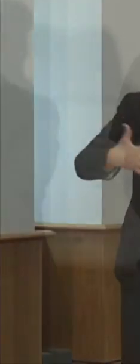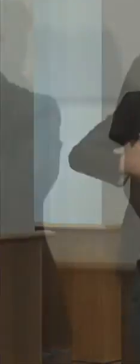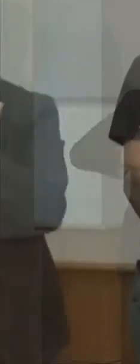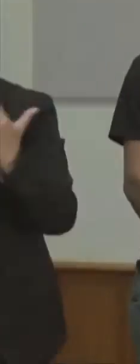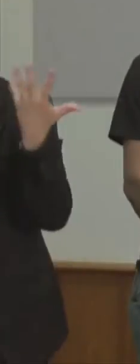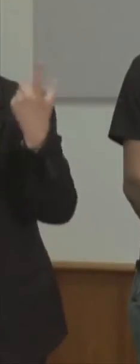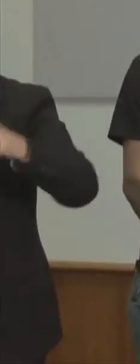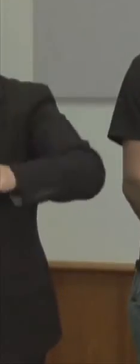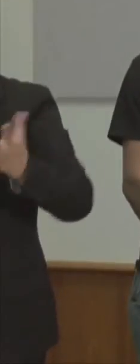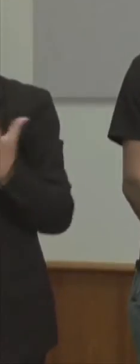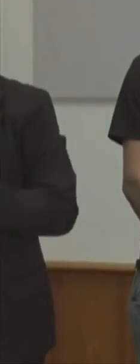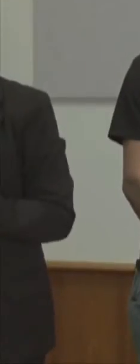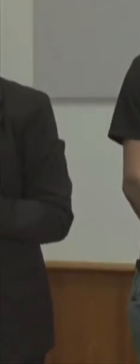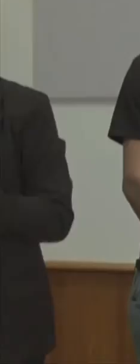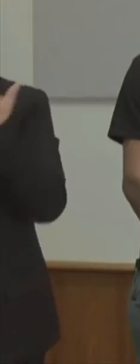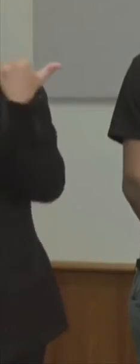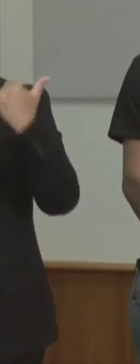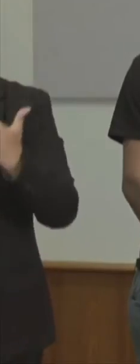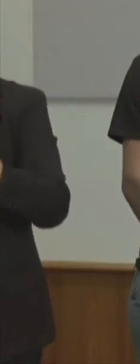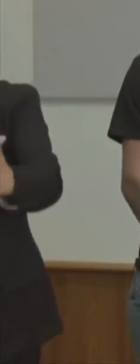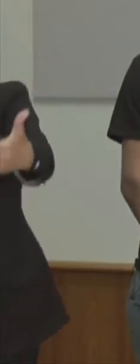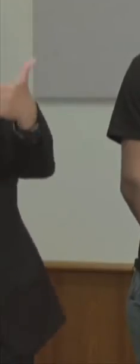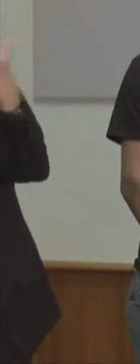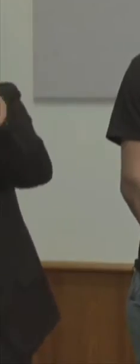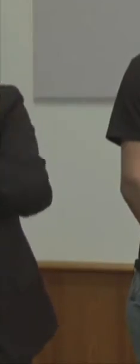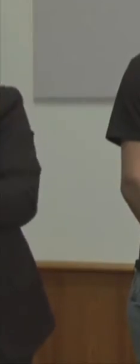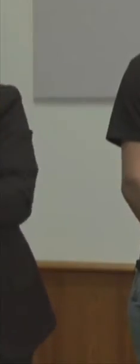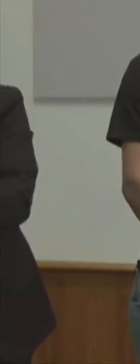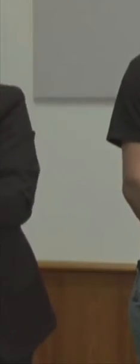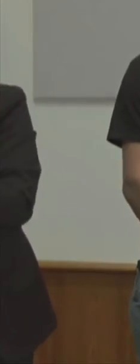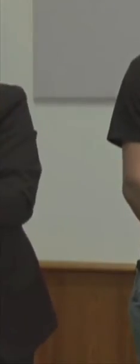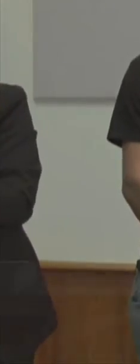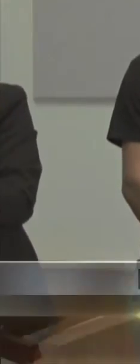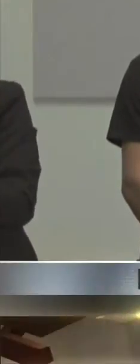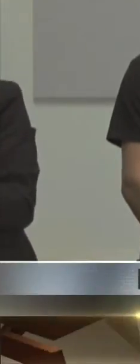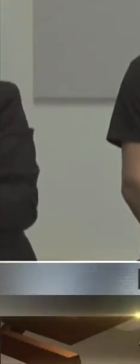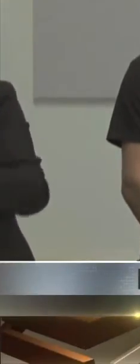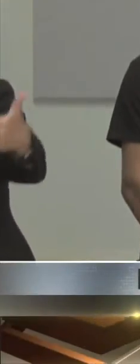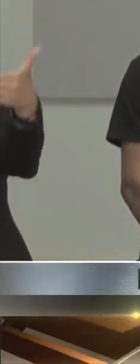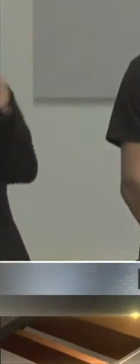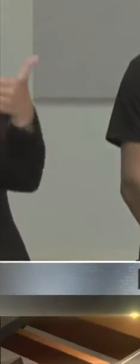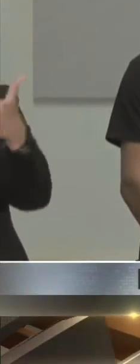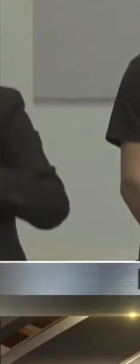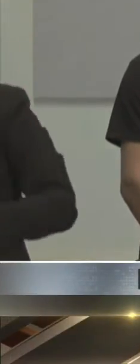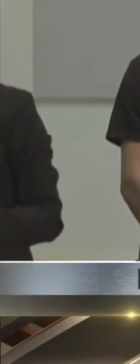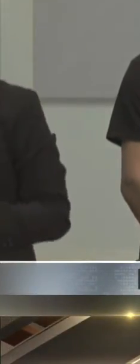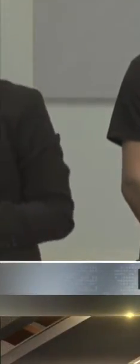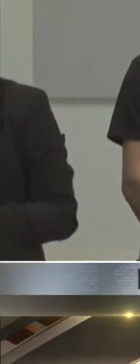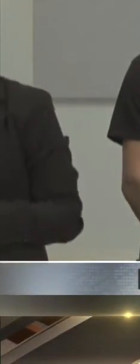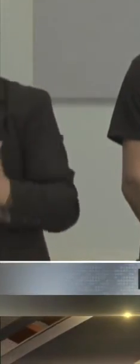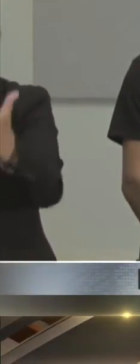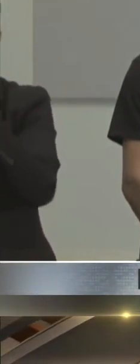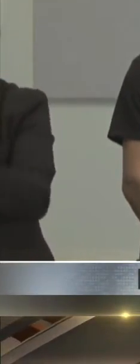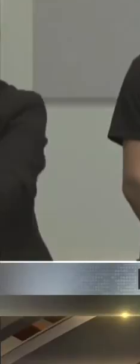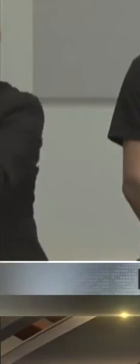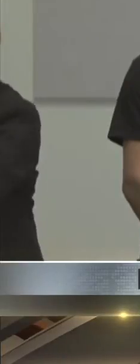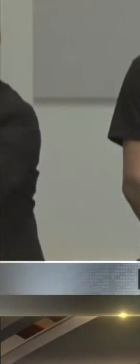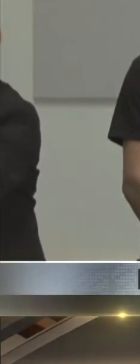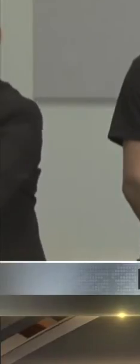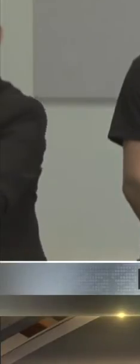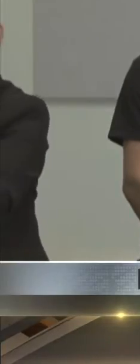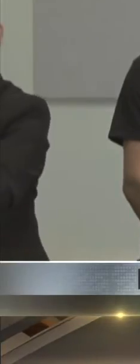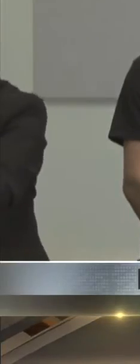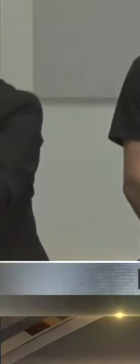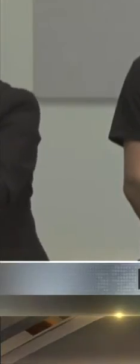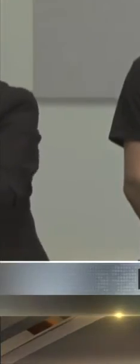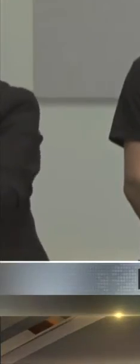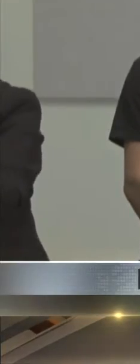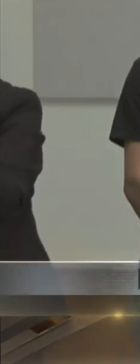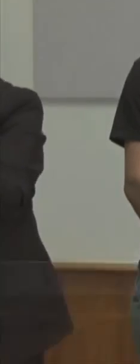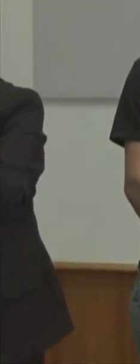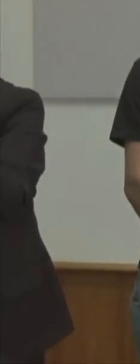CHALLENGE ON BEHALF OF THREE INSULIN MANUFACTURES ALEC'S LAW ON THE EVE OF IT'S IMPLEMENTATION IS A TRAGEDY...THAT'S AN UNDERSTATEMENT"